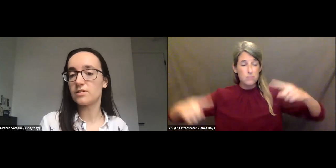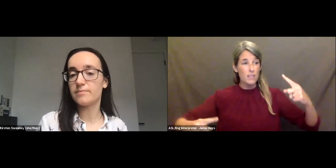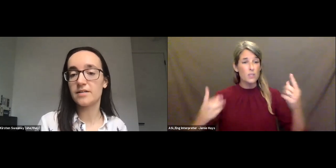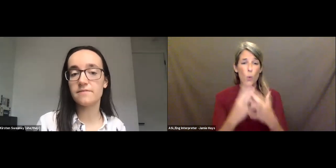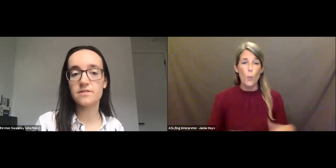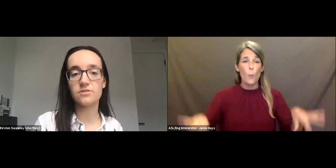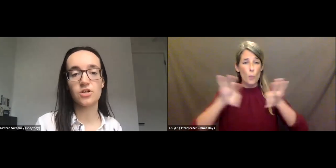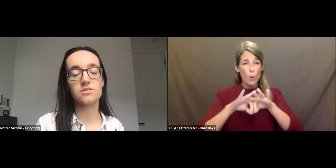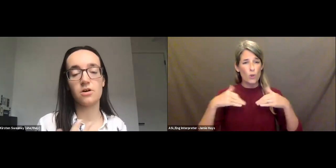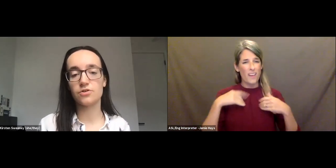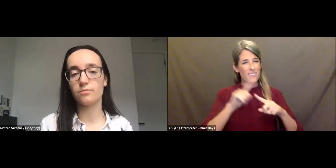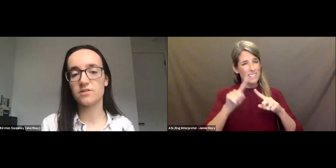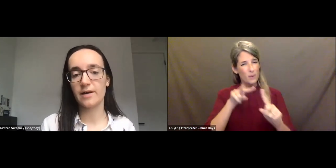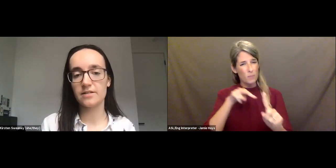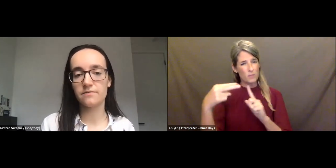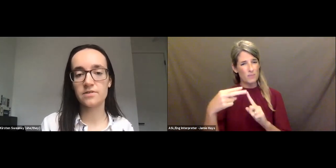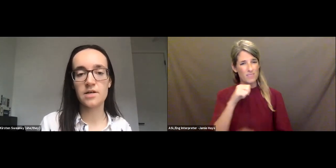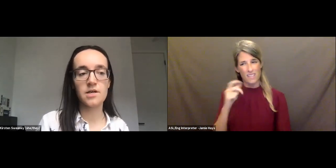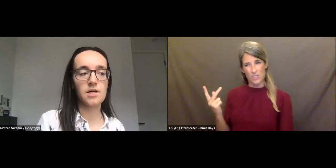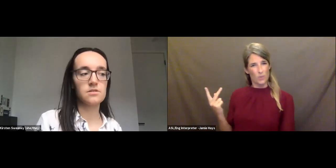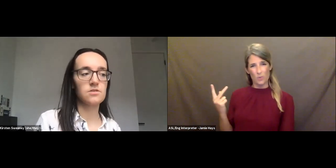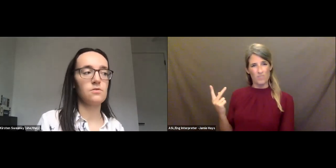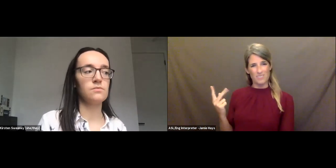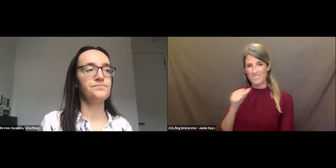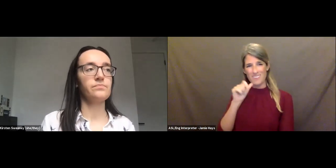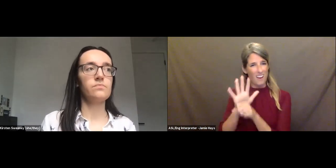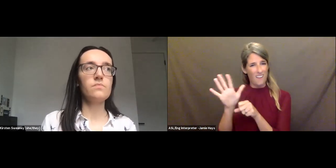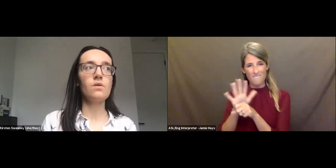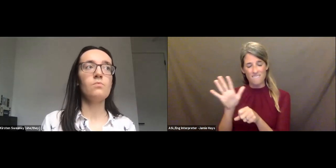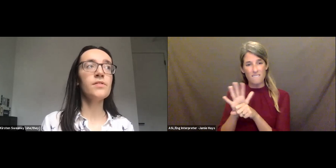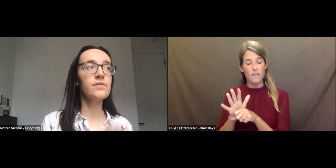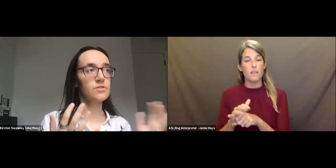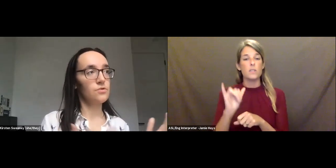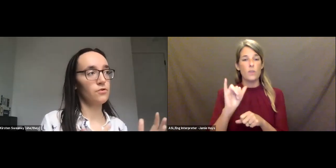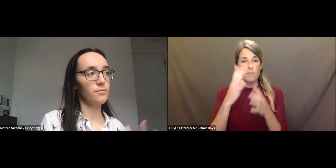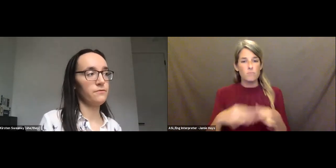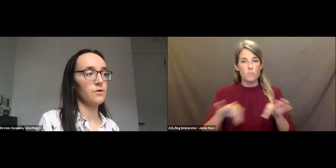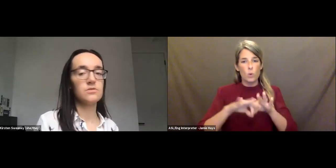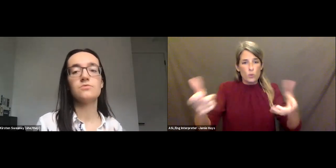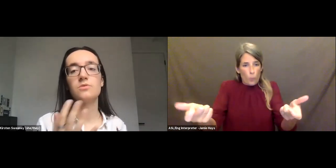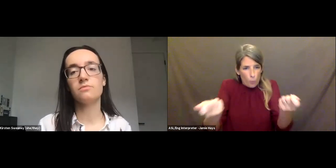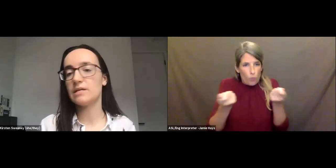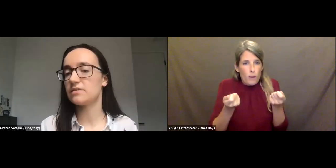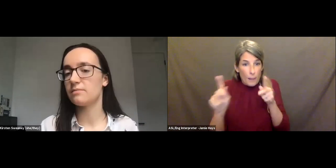perspectives than just our two perspectives. And so with this new group of folks, who you will meet some